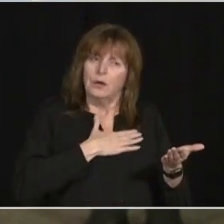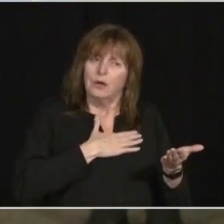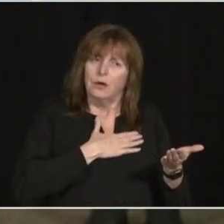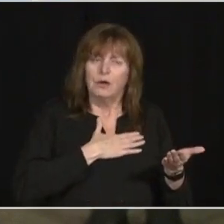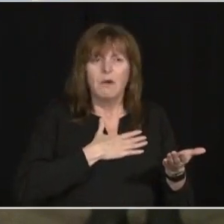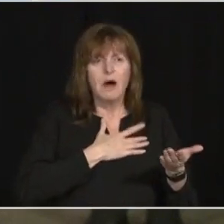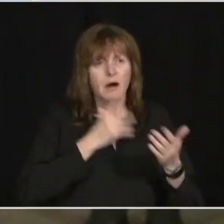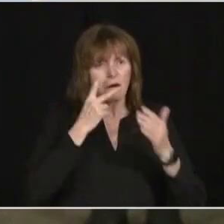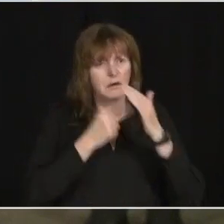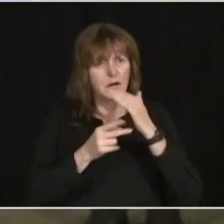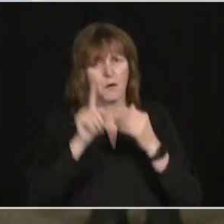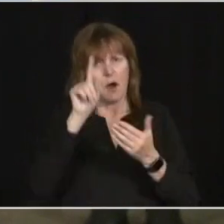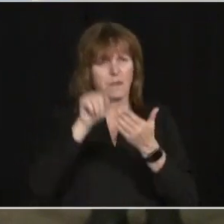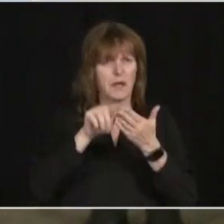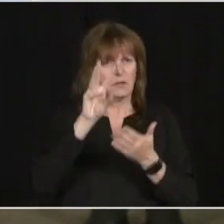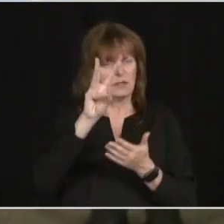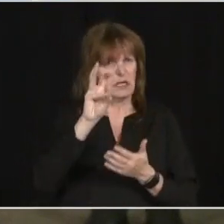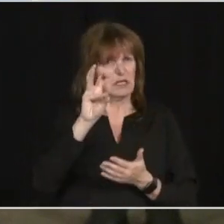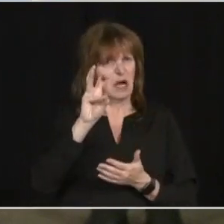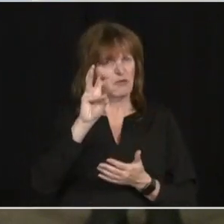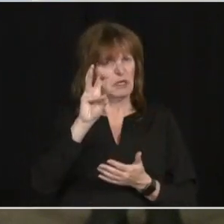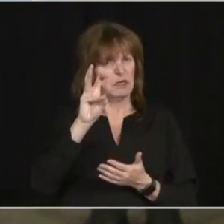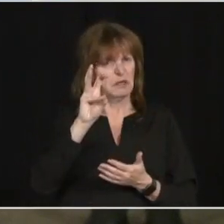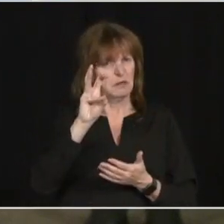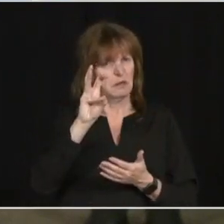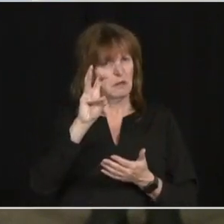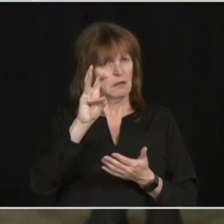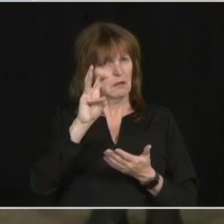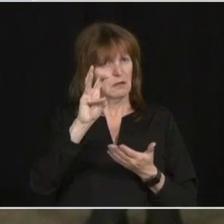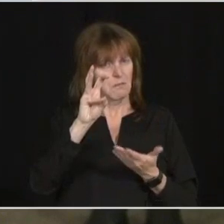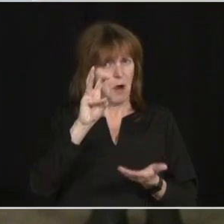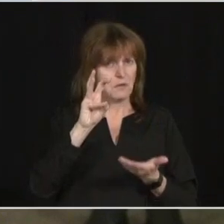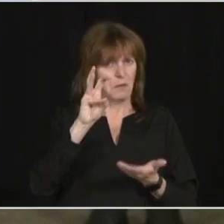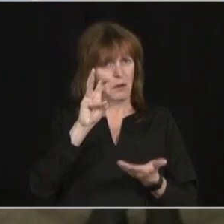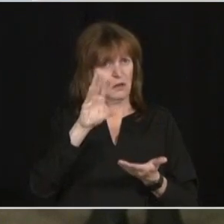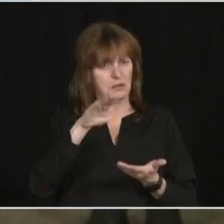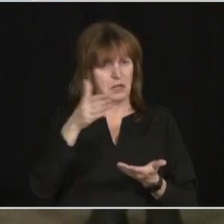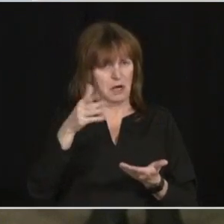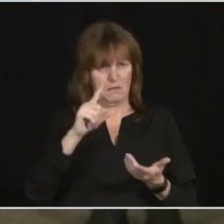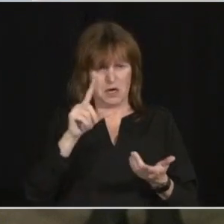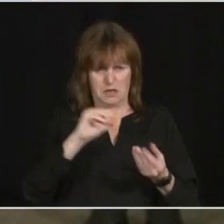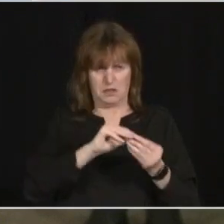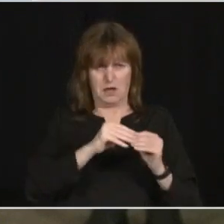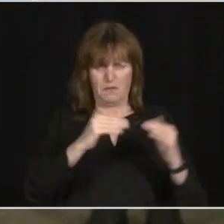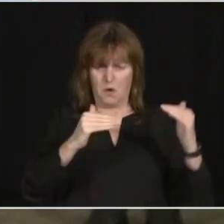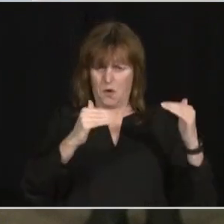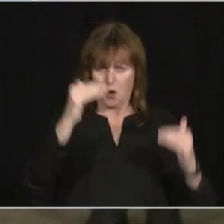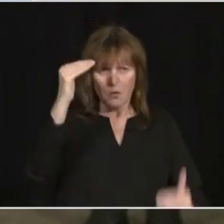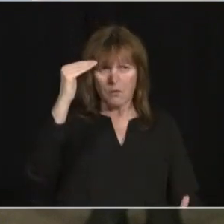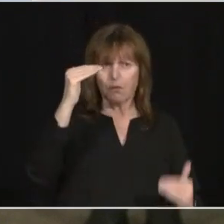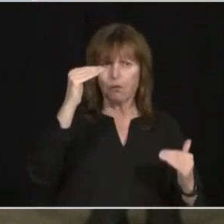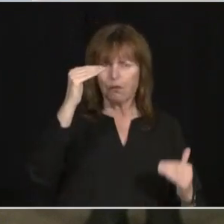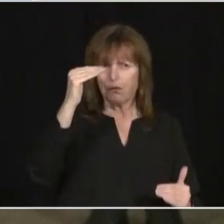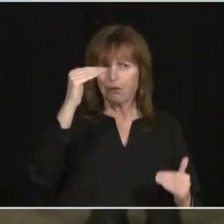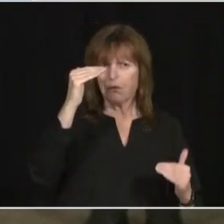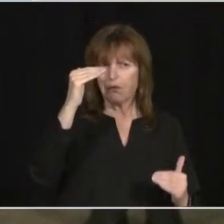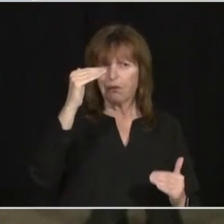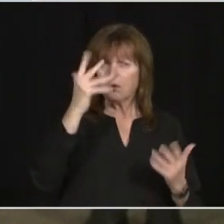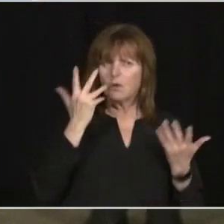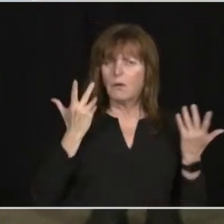was the likely outcome based on the current situation. What are you being told?